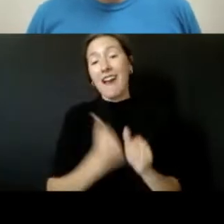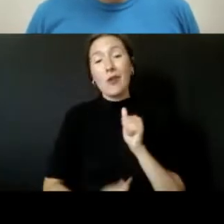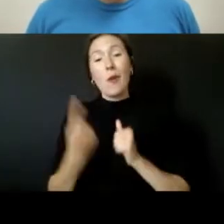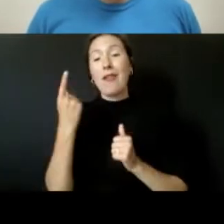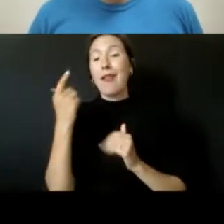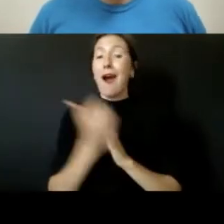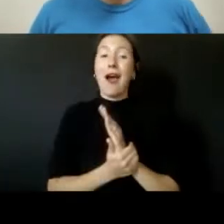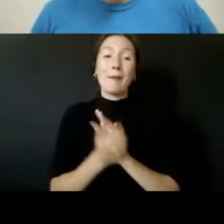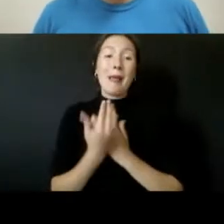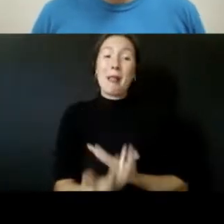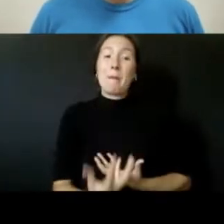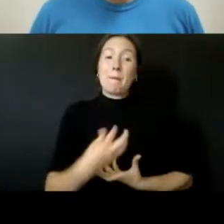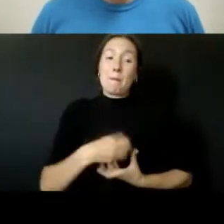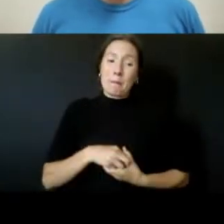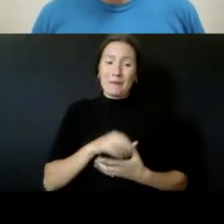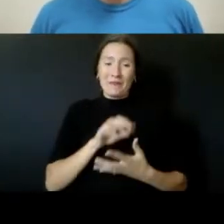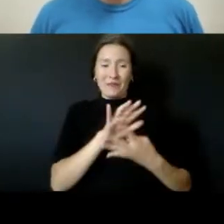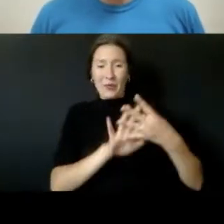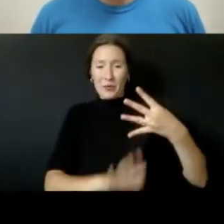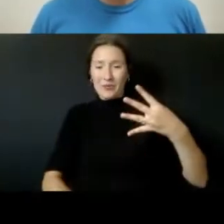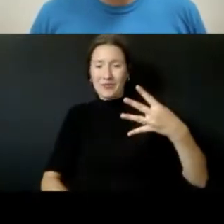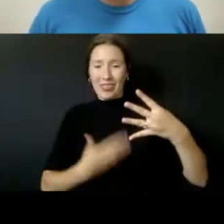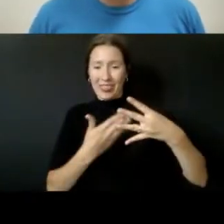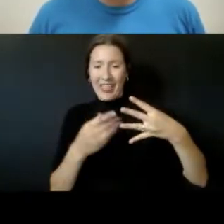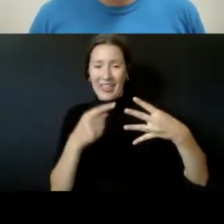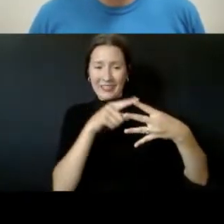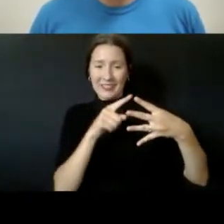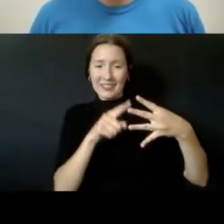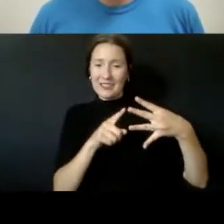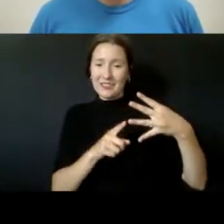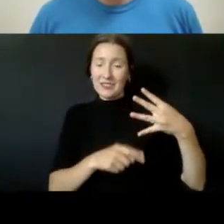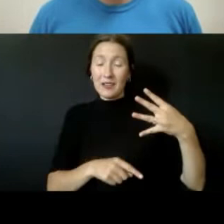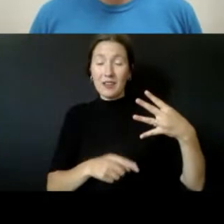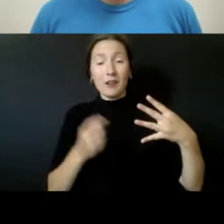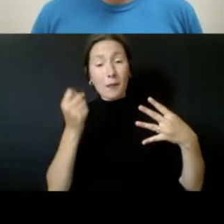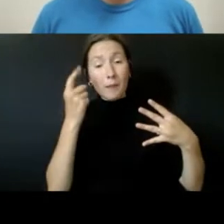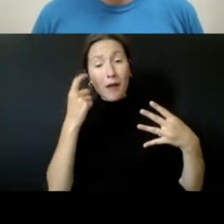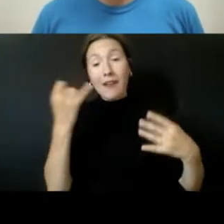you can learn how to you can learn empathy you can learn how to be more compassionate in your design